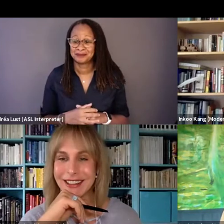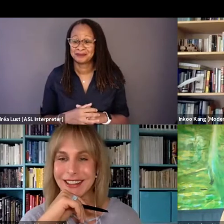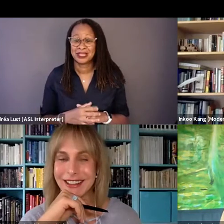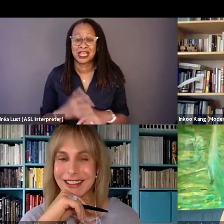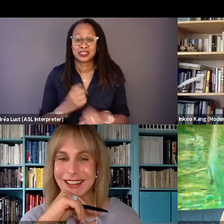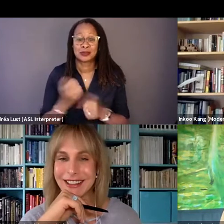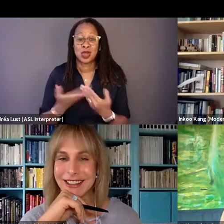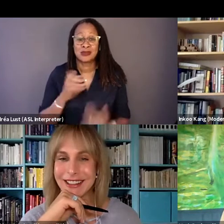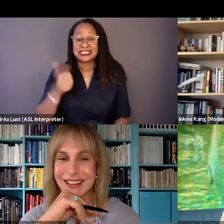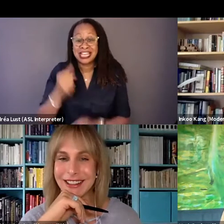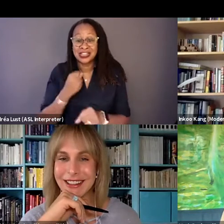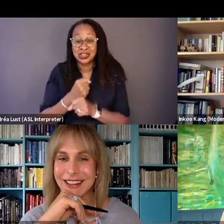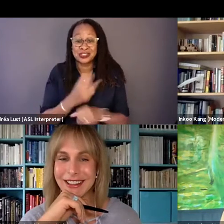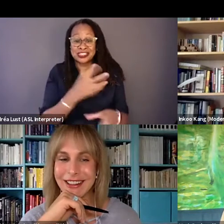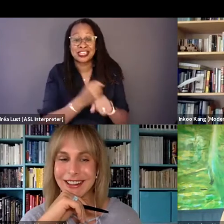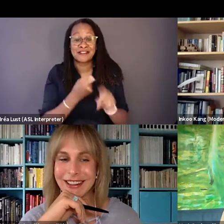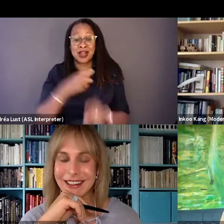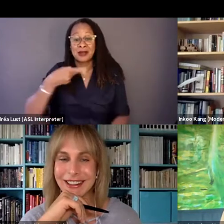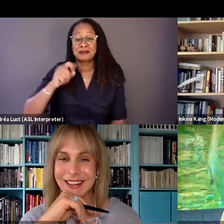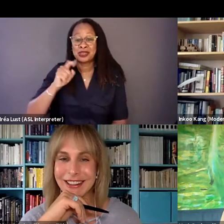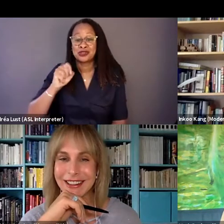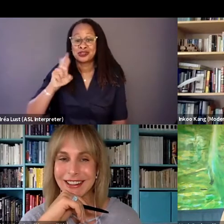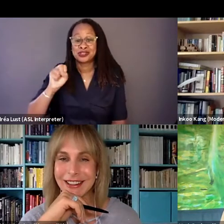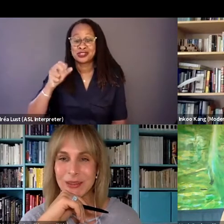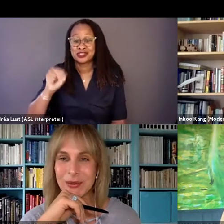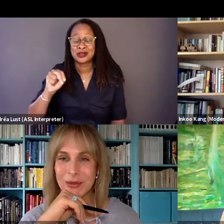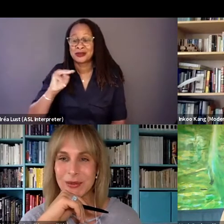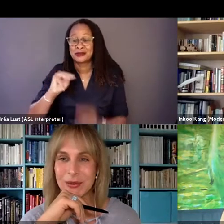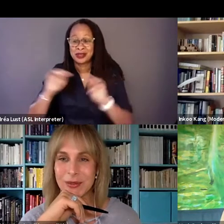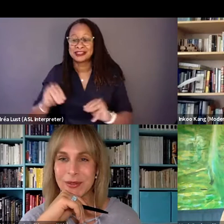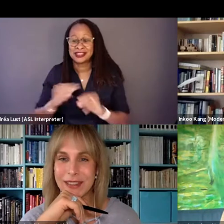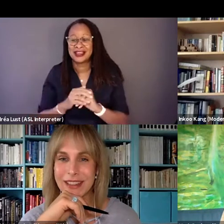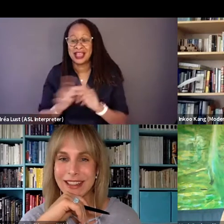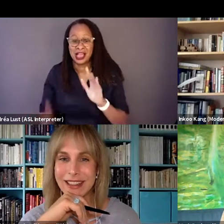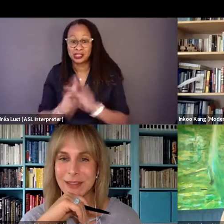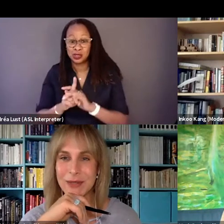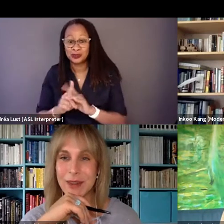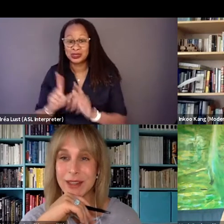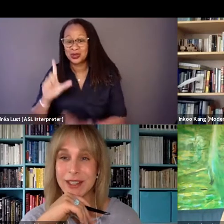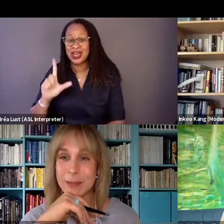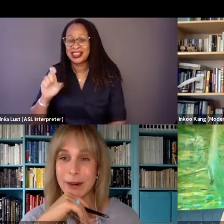to get it from the Petersen Museum. 'Cause every time I would show up , "Can I get that tape now? And it was very sparse.